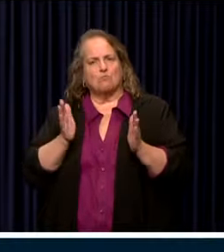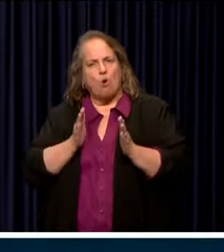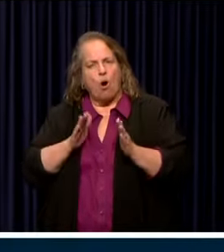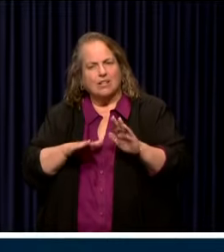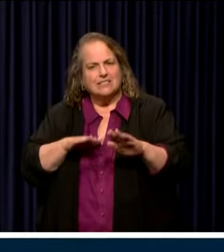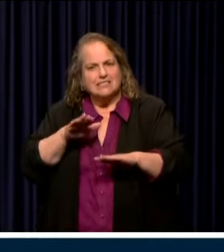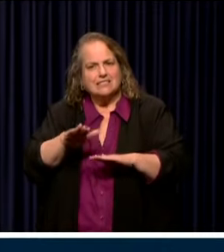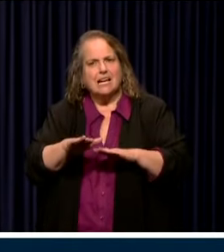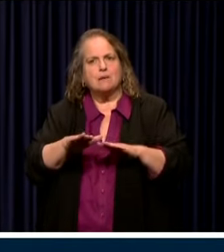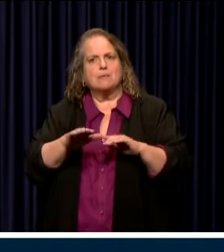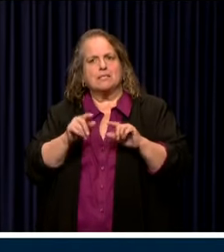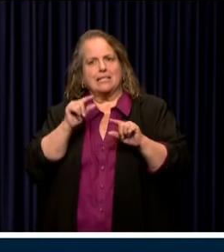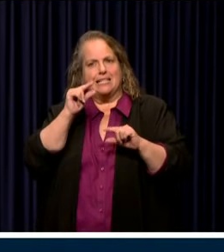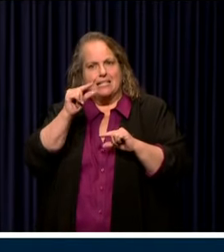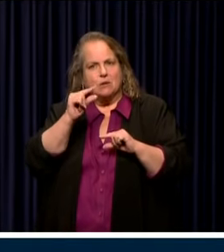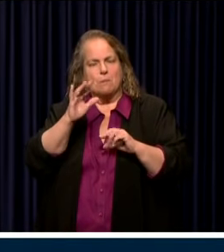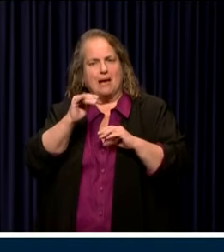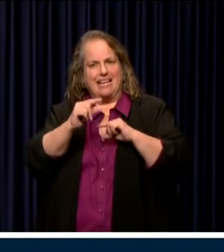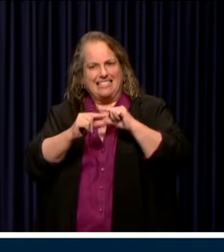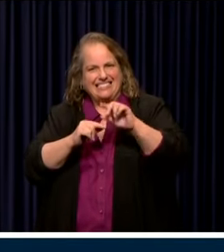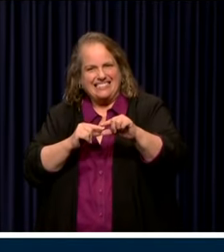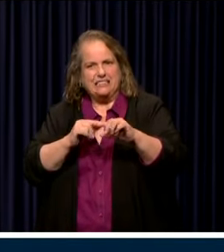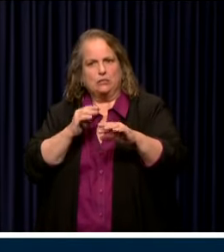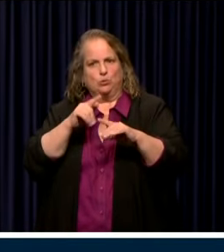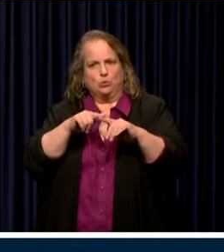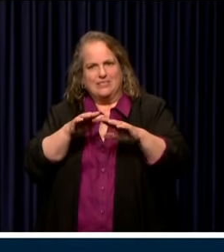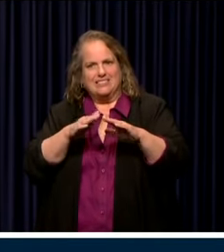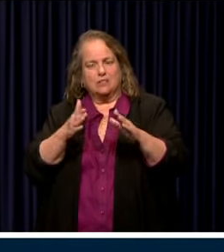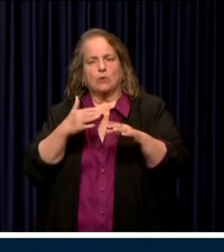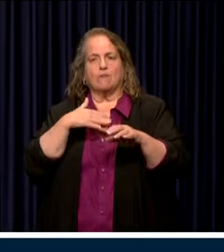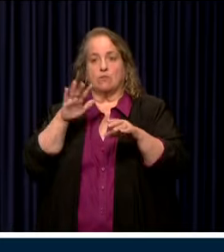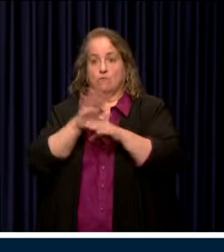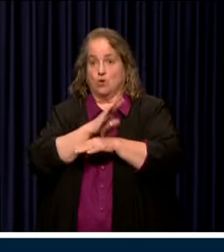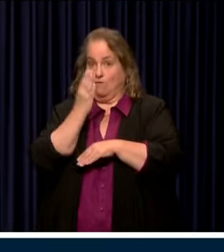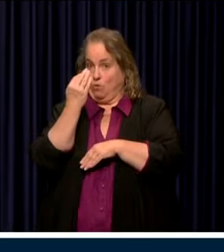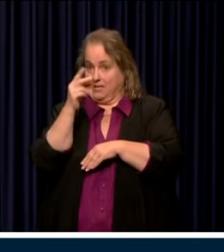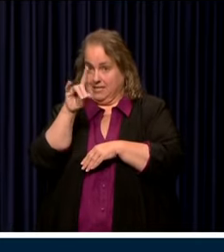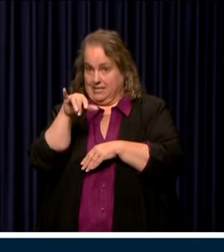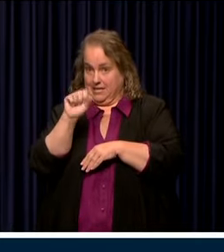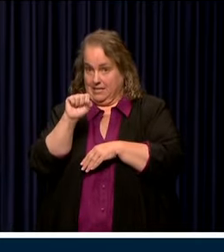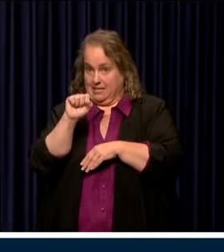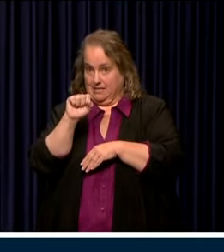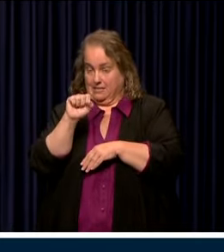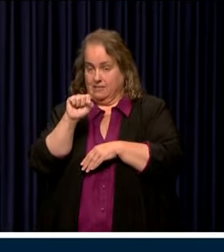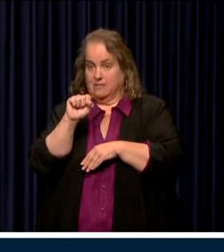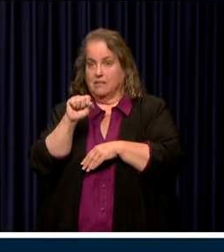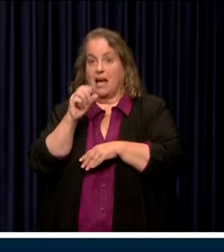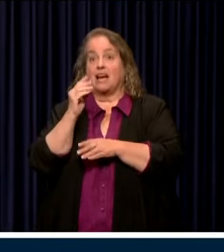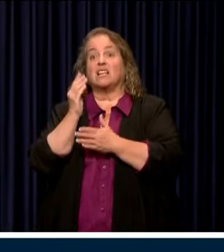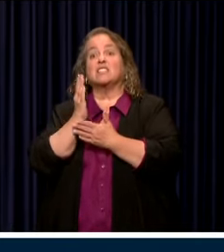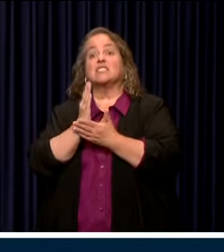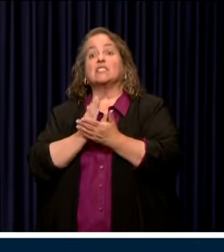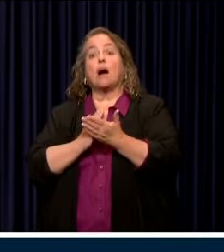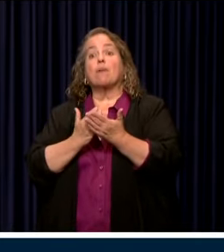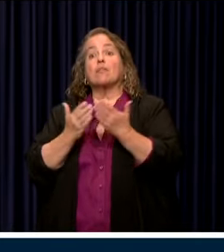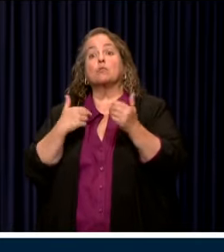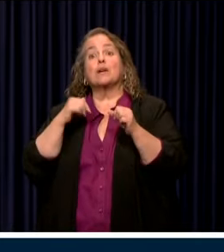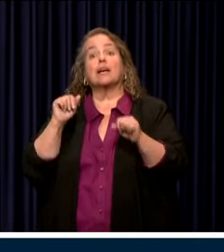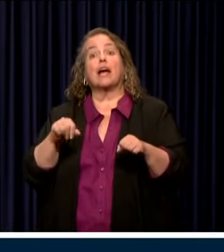FOUR ACROSS THE COMMONWEALTH OPEN TODAY. 30 HAD SEEN 138 PEOPLE.